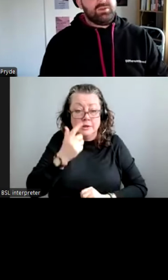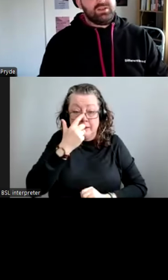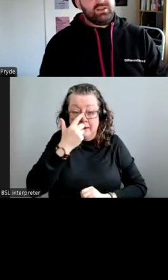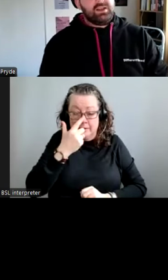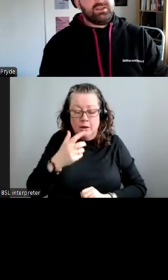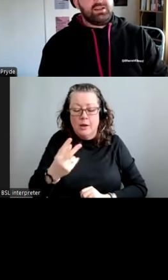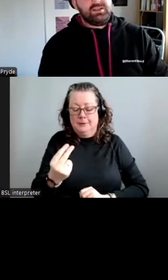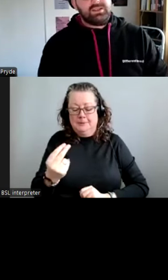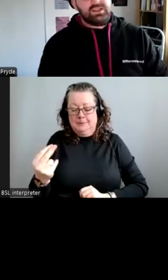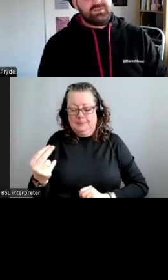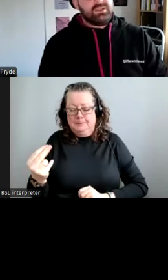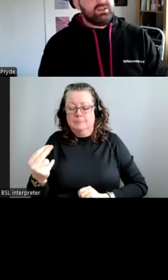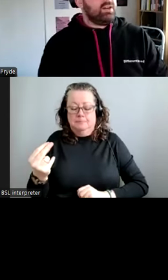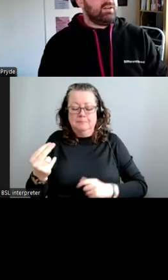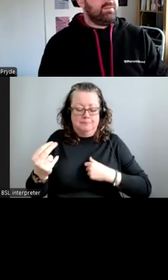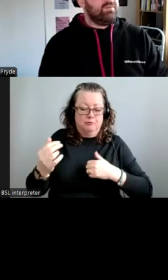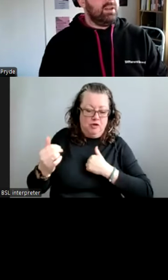which would say, tickets added successfully to the cart.